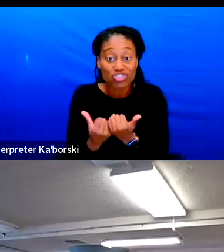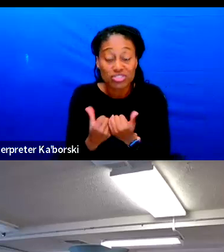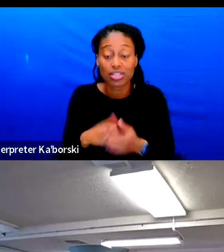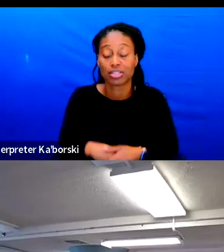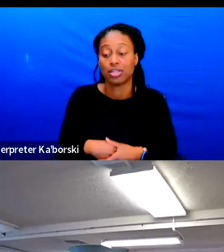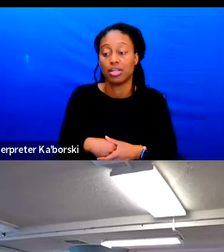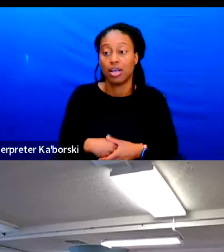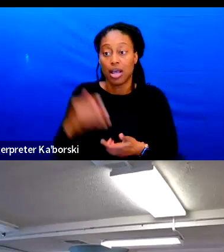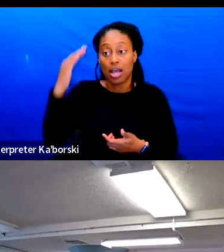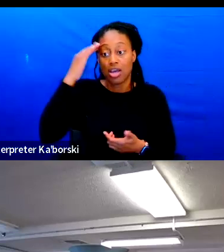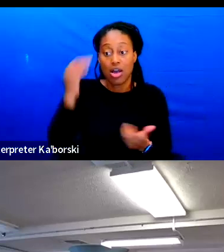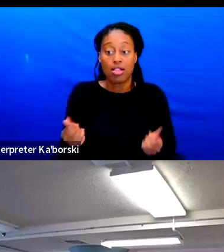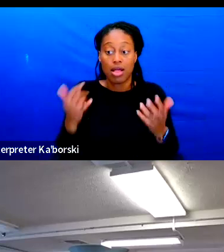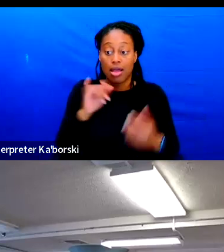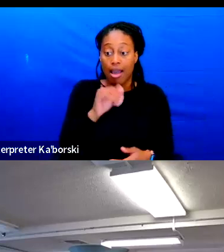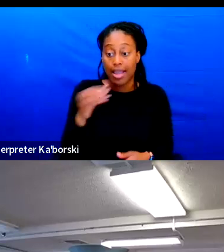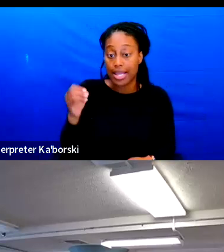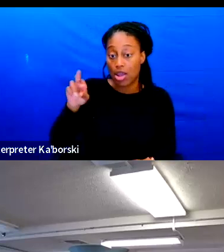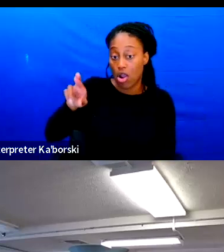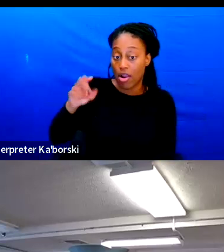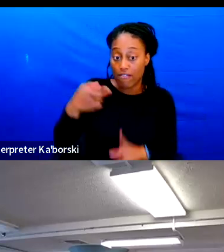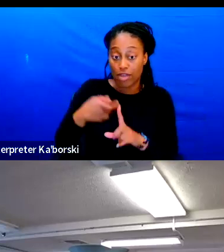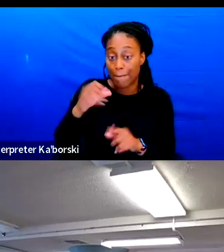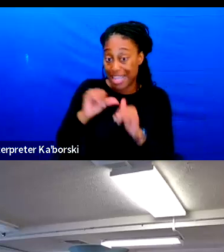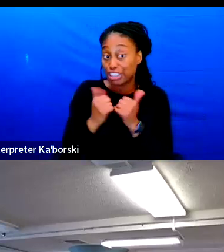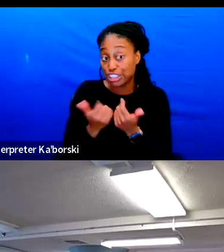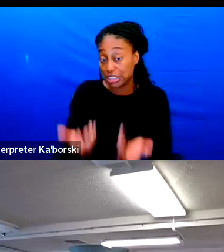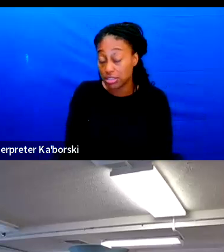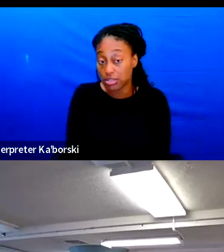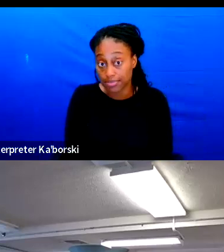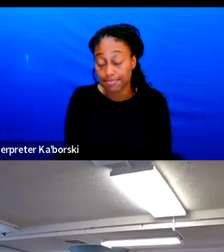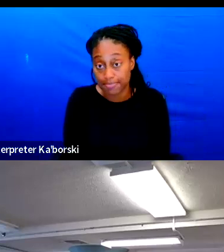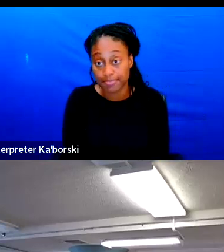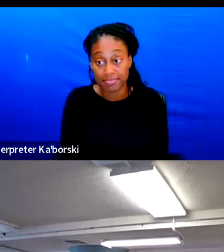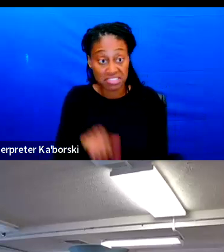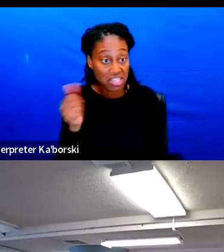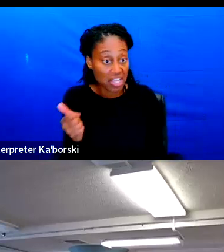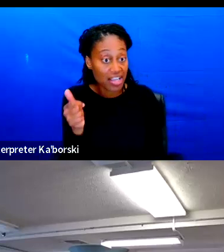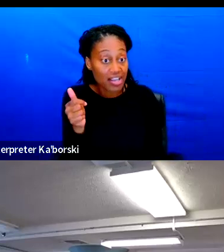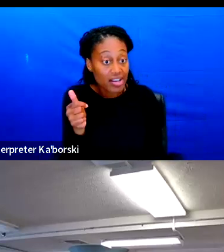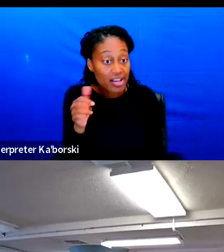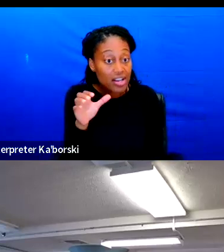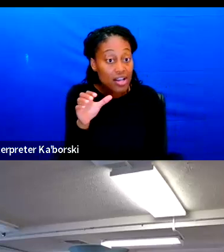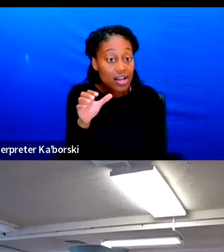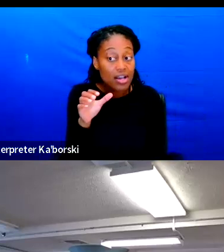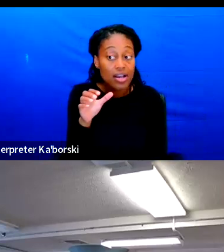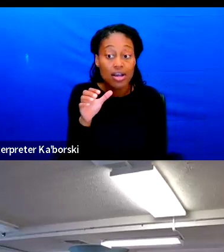Kyle Kleist: we get tons of iron from agencies. Kyle Kleist: Other ones, I see. Kyle Kleist: Is that